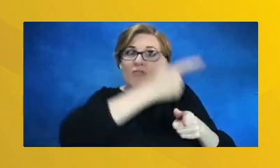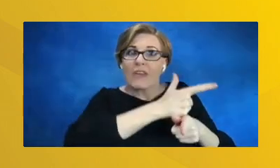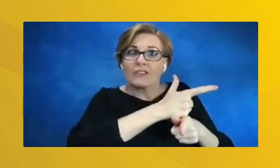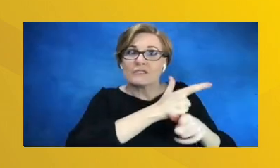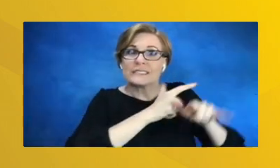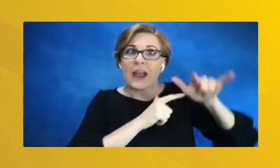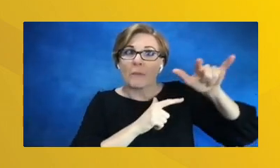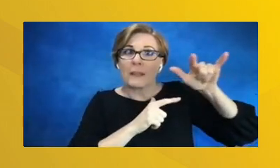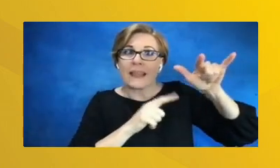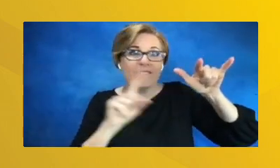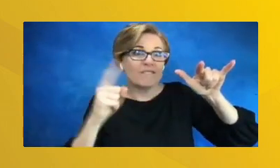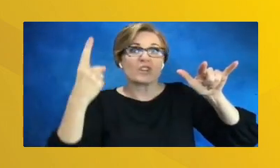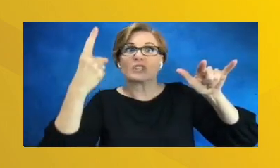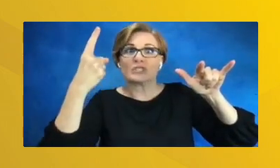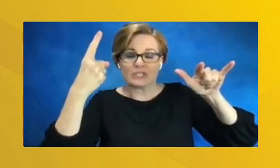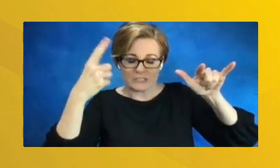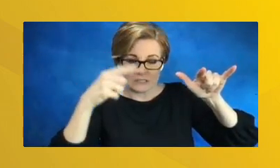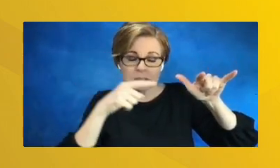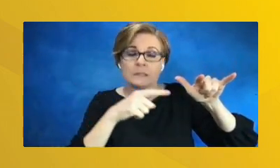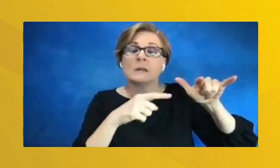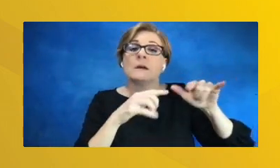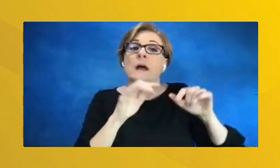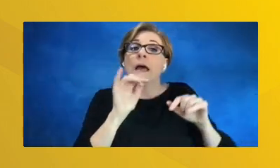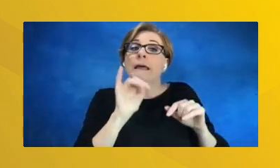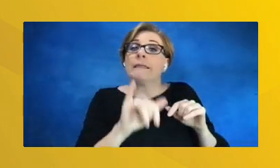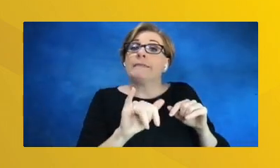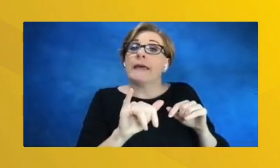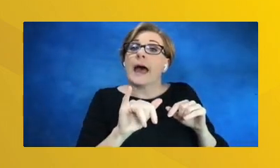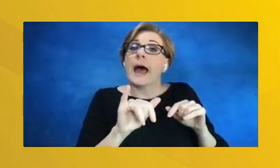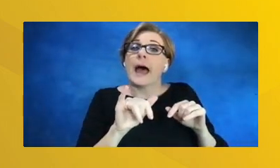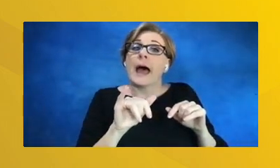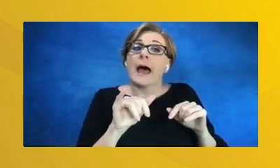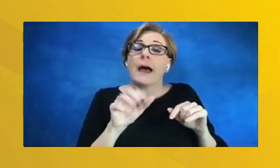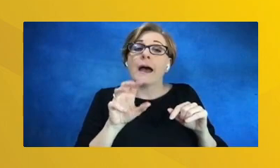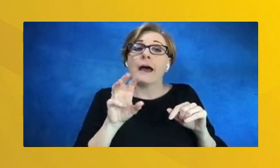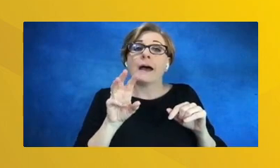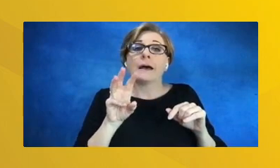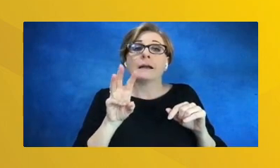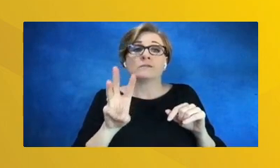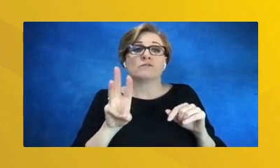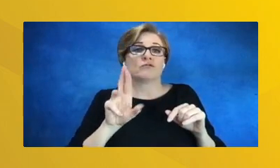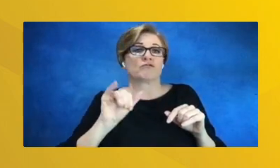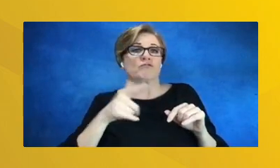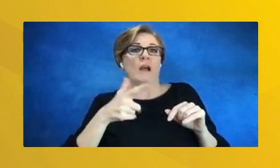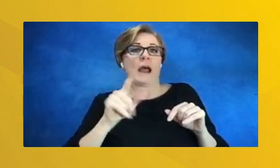And so this airplane, the Wright Flyer, it looks a little different from airplanes today,